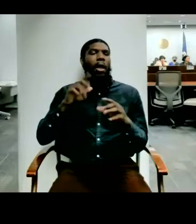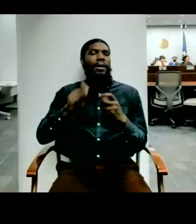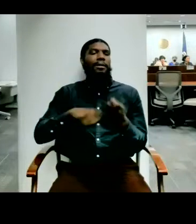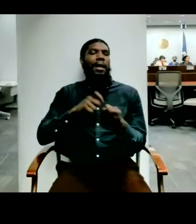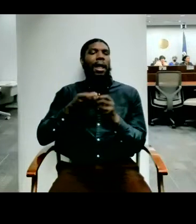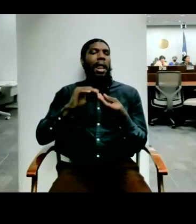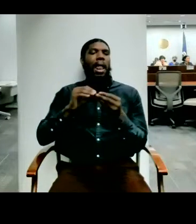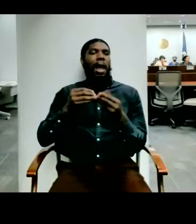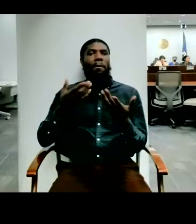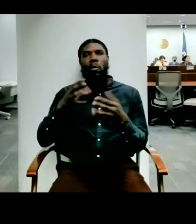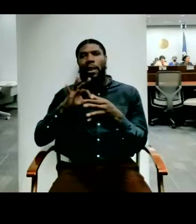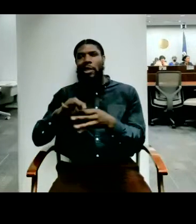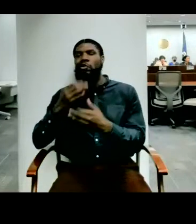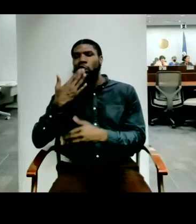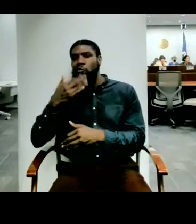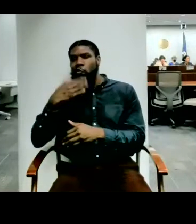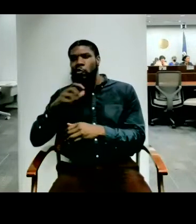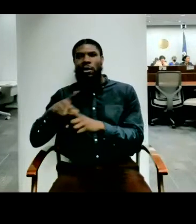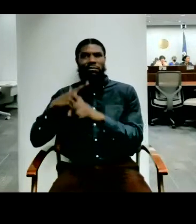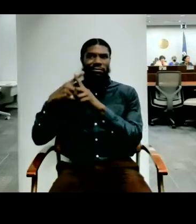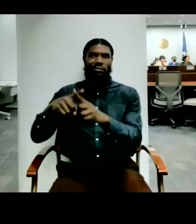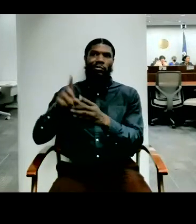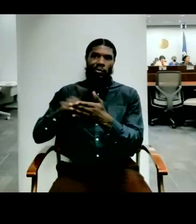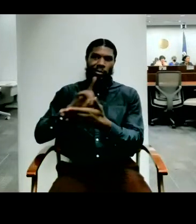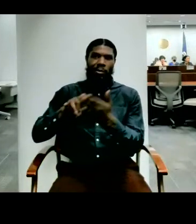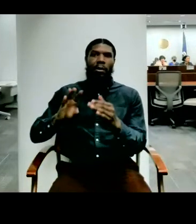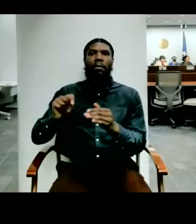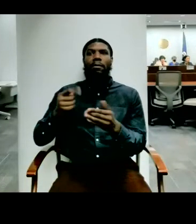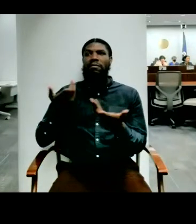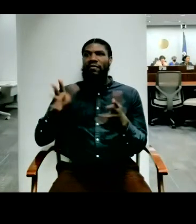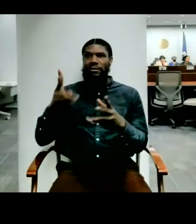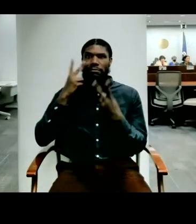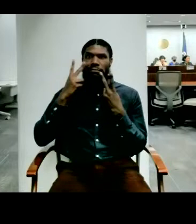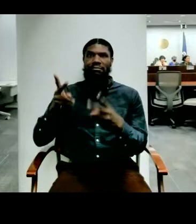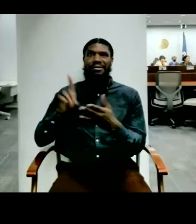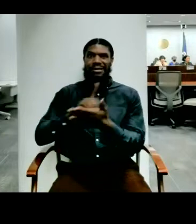numbers on Jewish individuals, but we've seen discrimination growing for both of those groups.